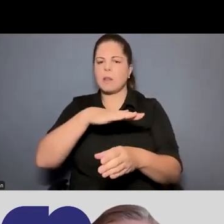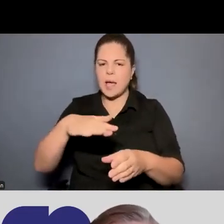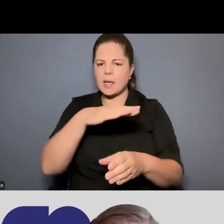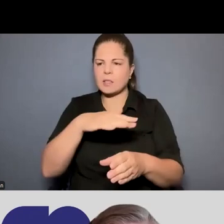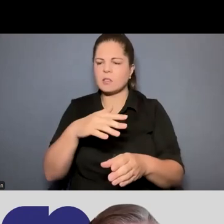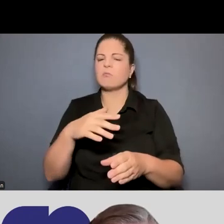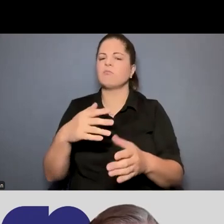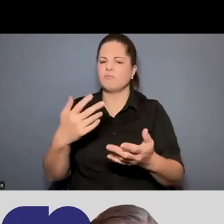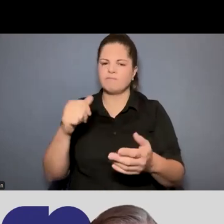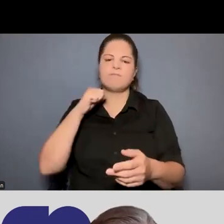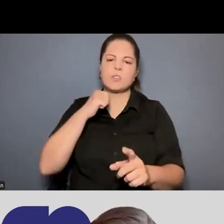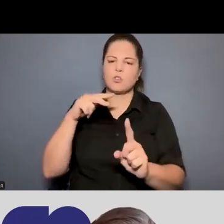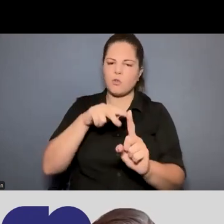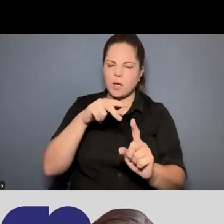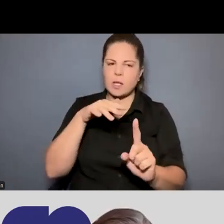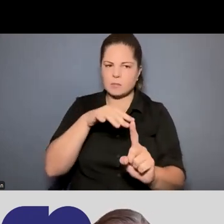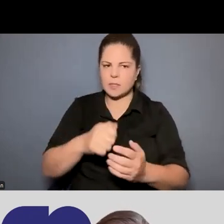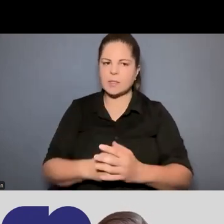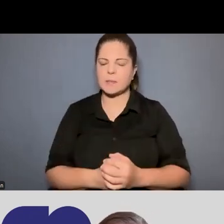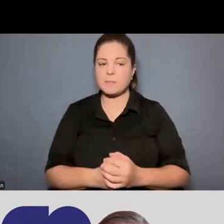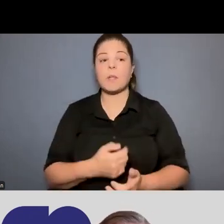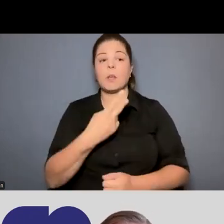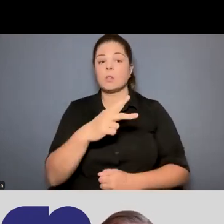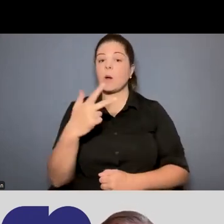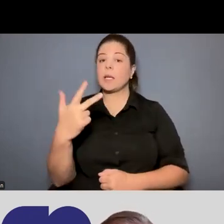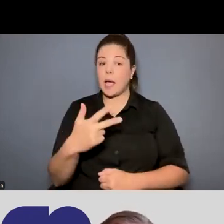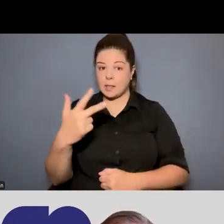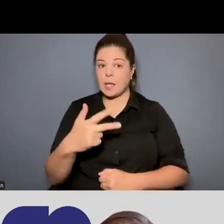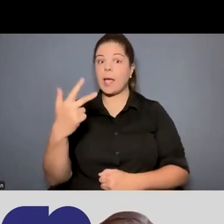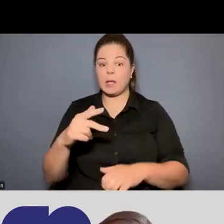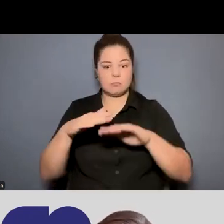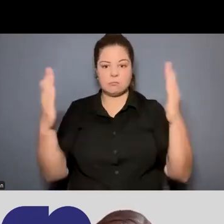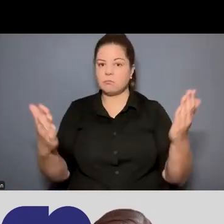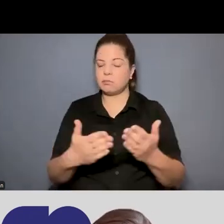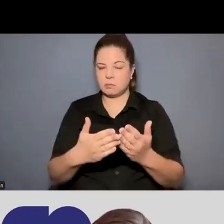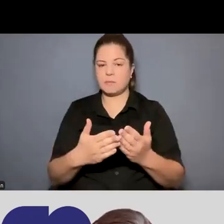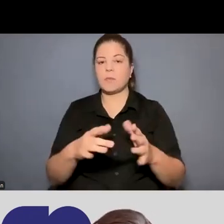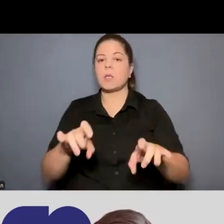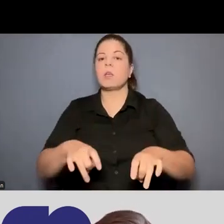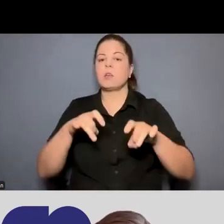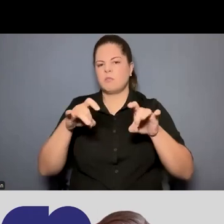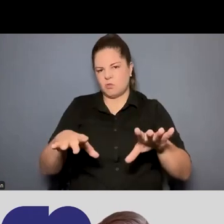In 2018 in the context of this global momentum, as the Australian Sex Discrimination Commissioner,